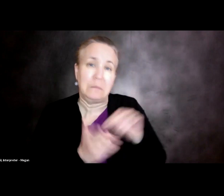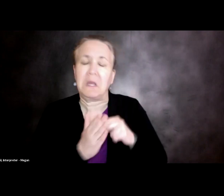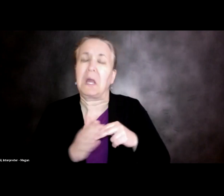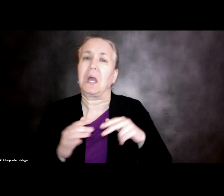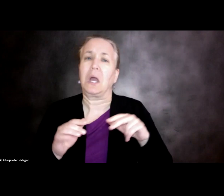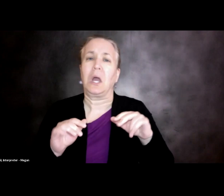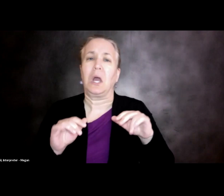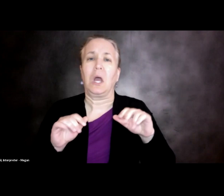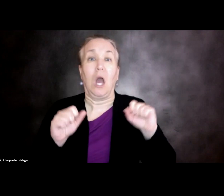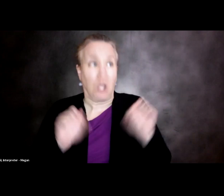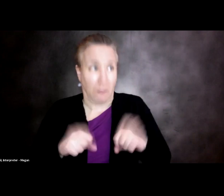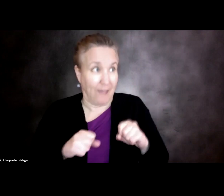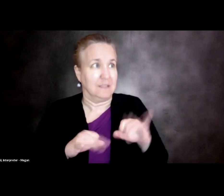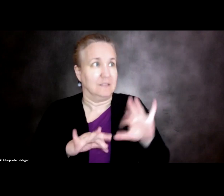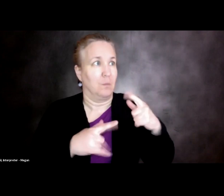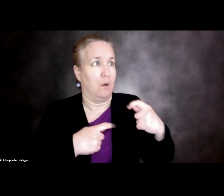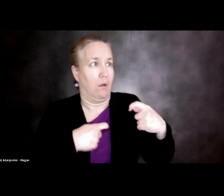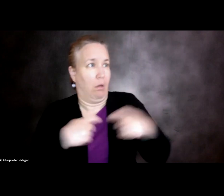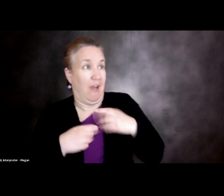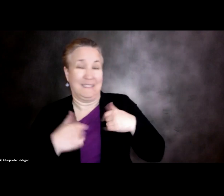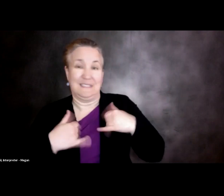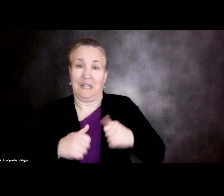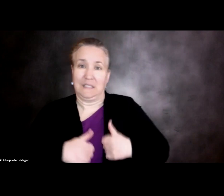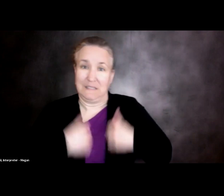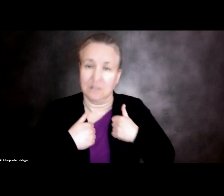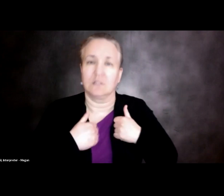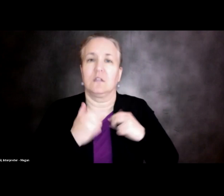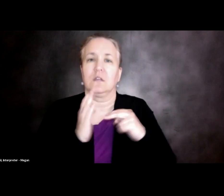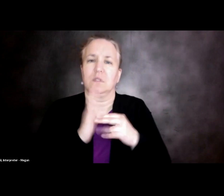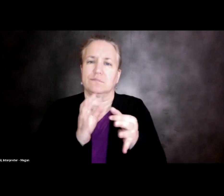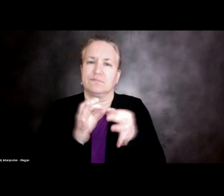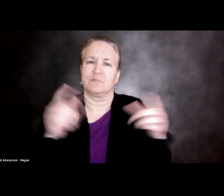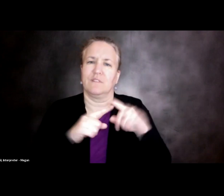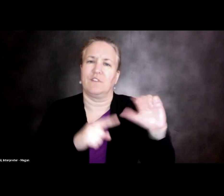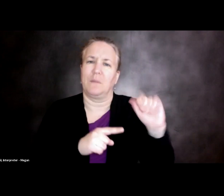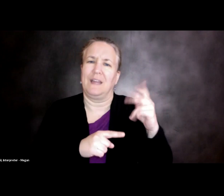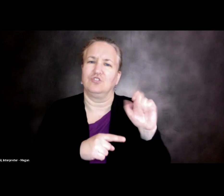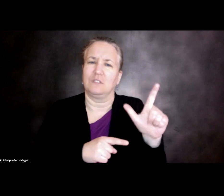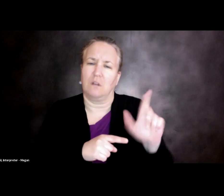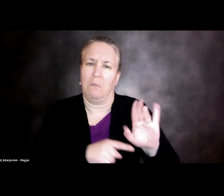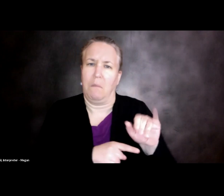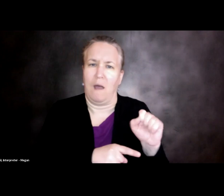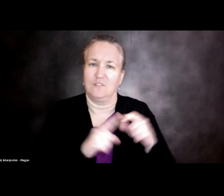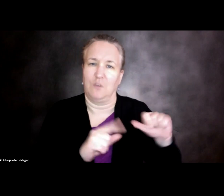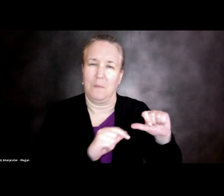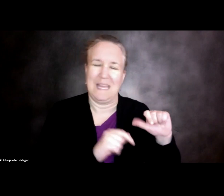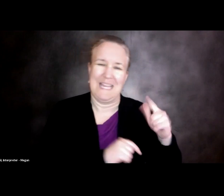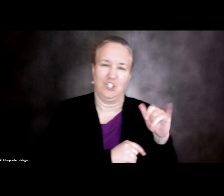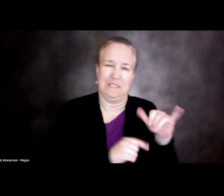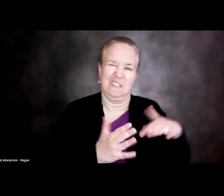and exist, helps to release us from the agential bias of agency studies that overvalues those